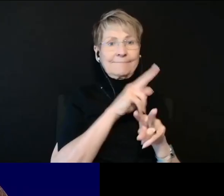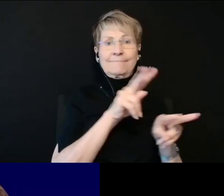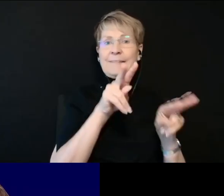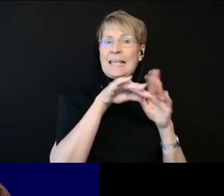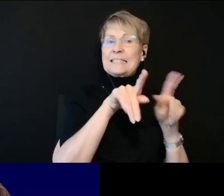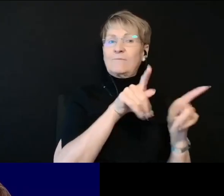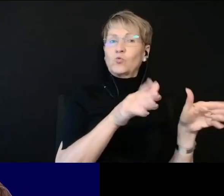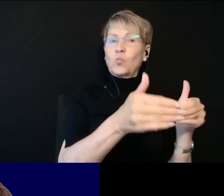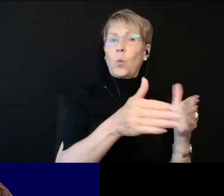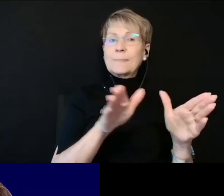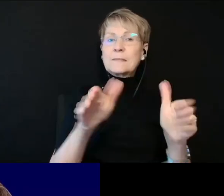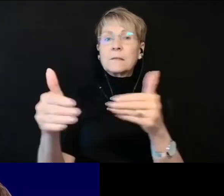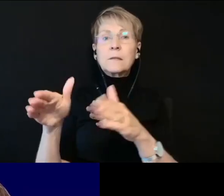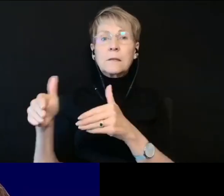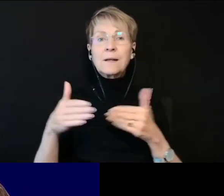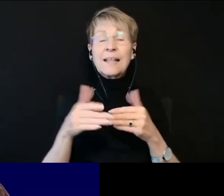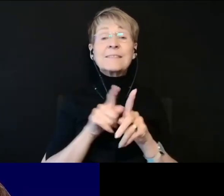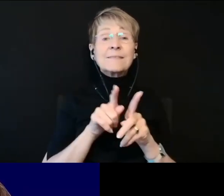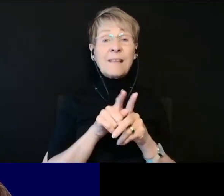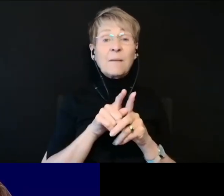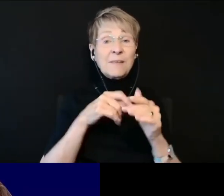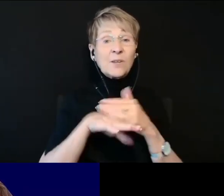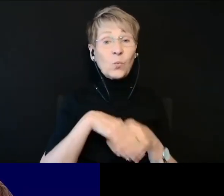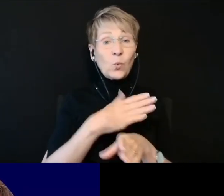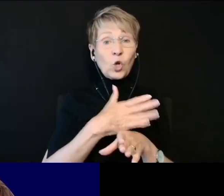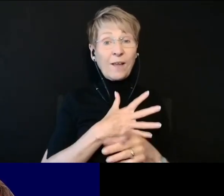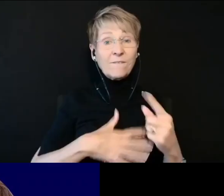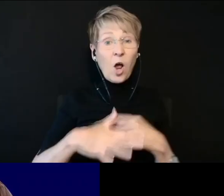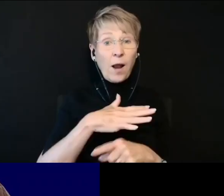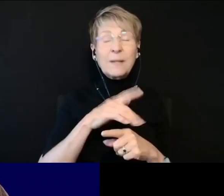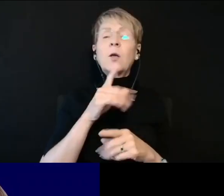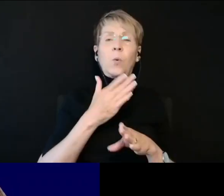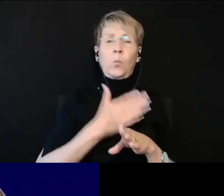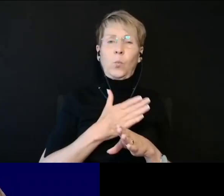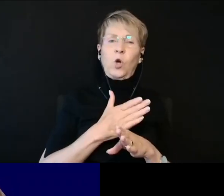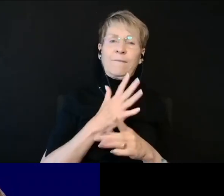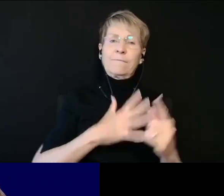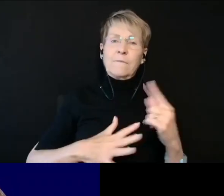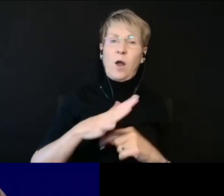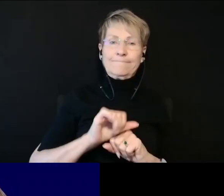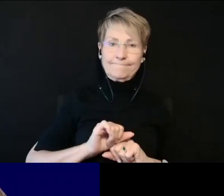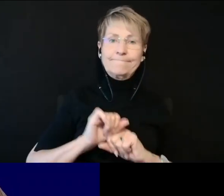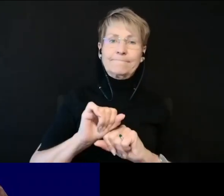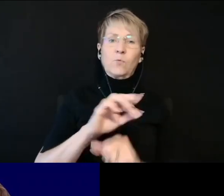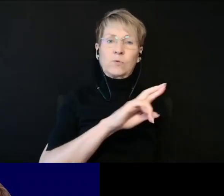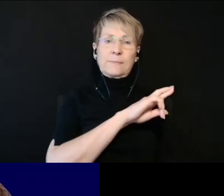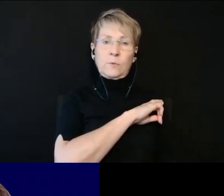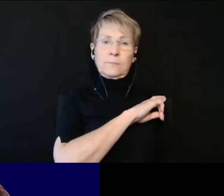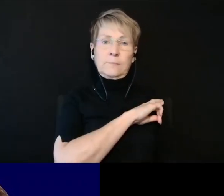lighting in the workplace is addressed by the workplace. Orthoptists will also recommend task